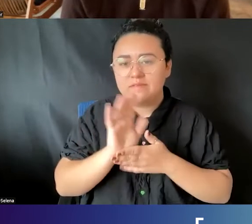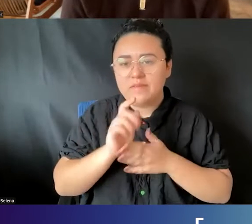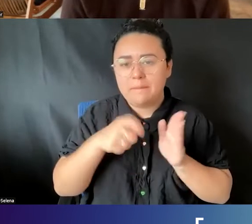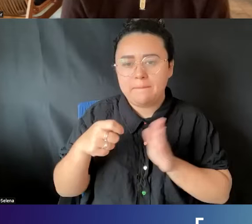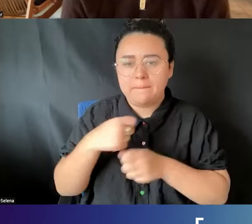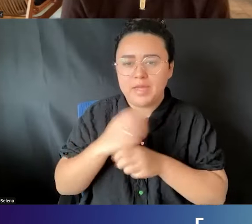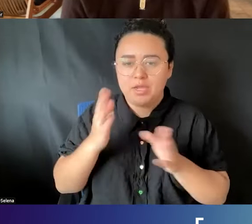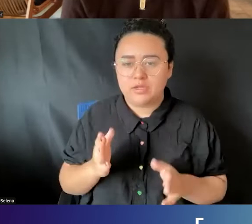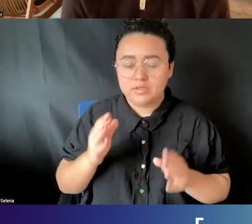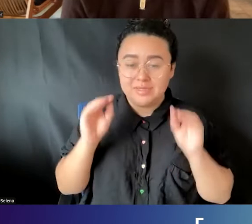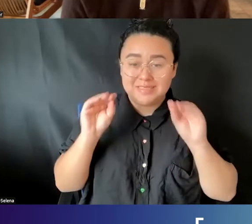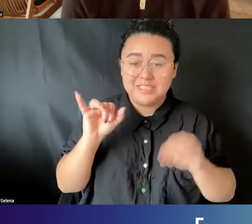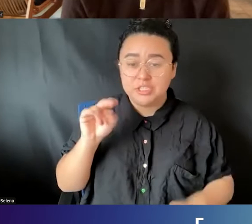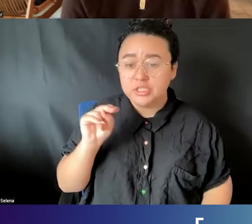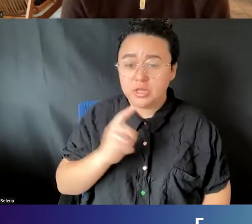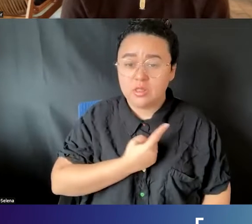We always invite filmmakers from your community,